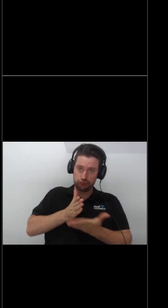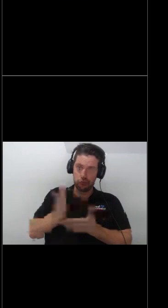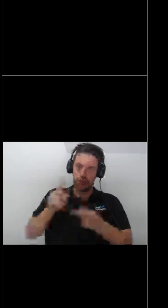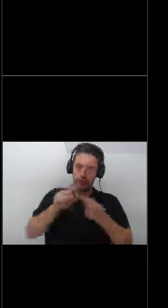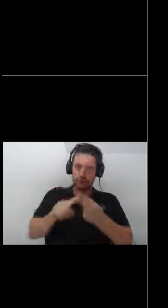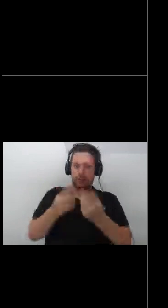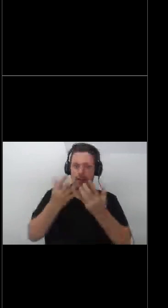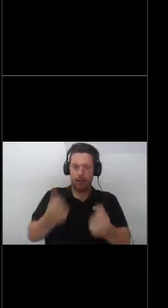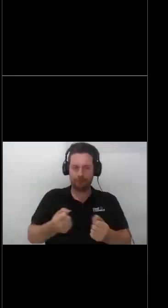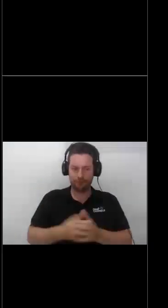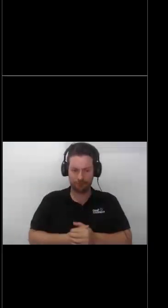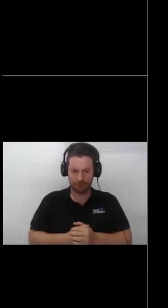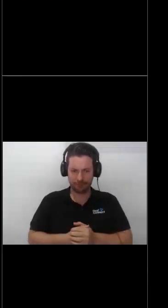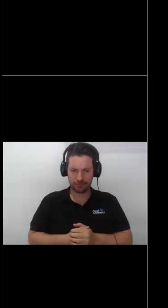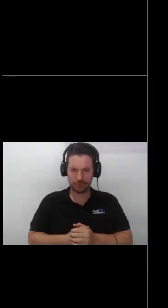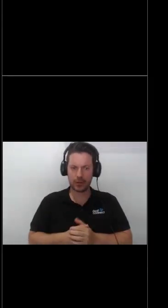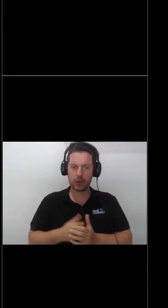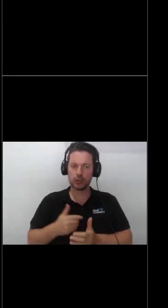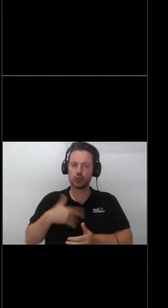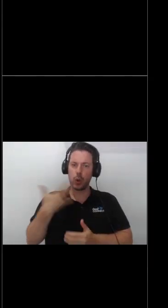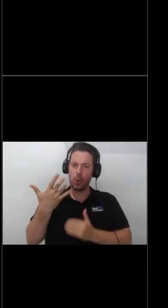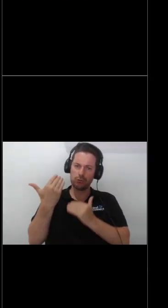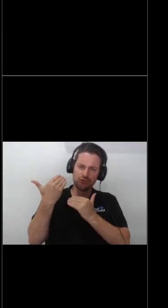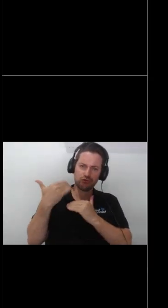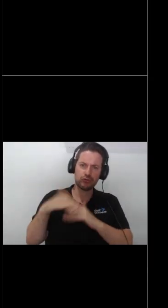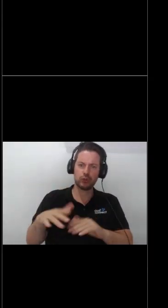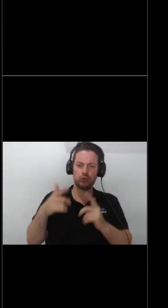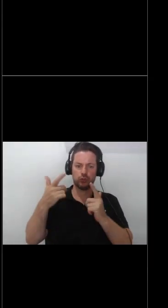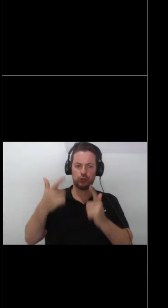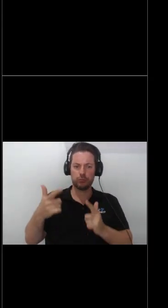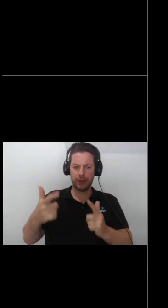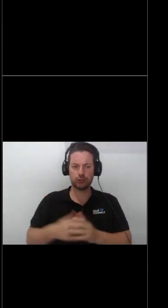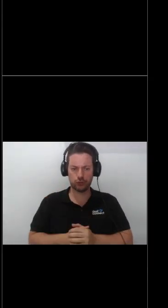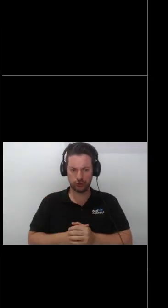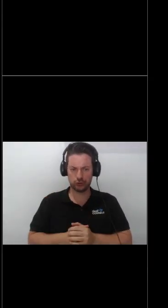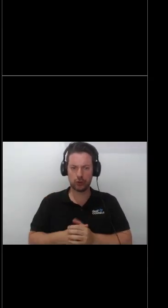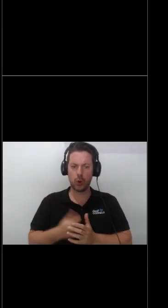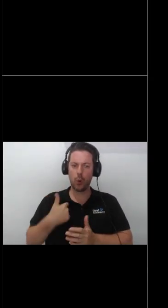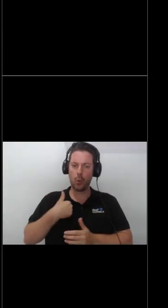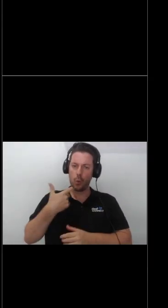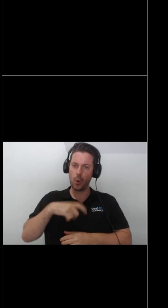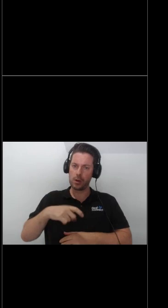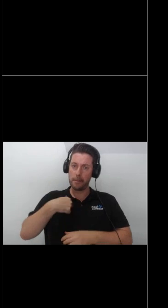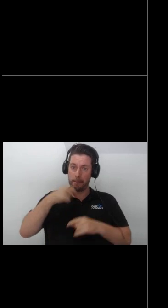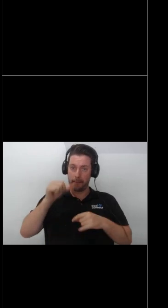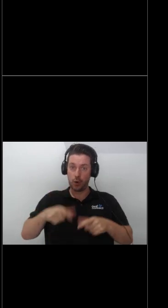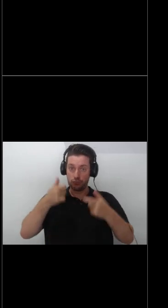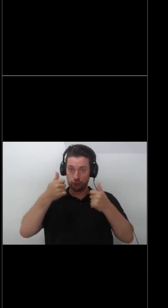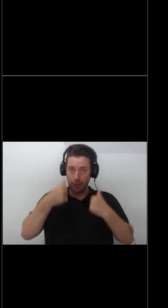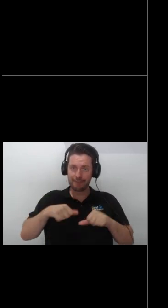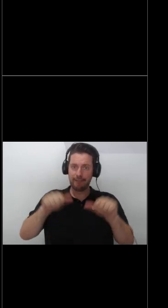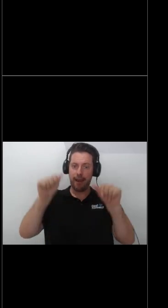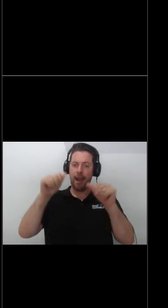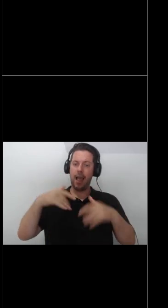ability to live in the community without involuntary treatment.